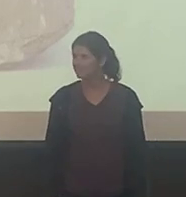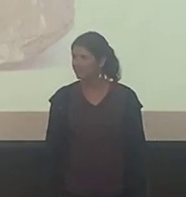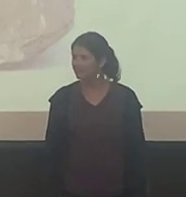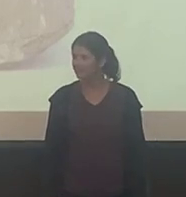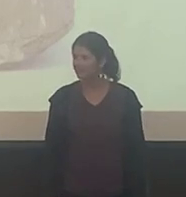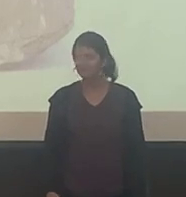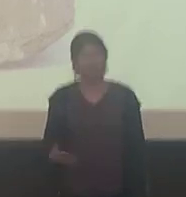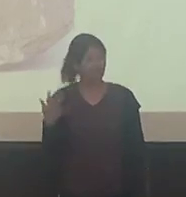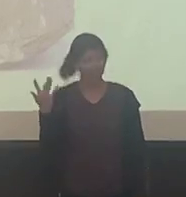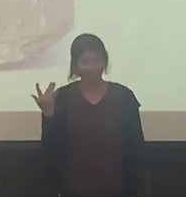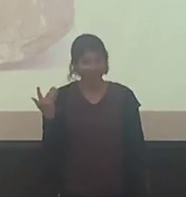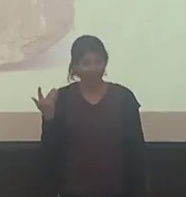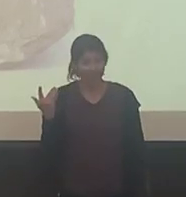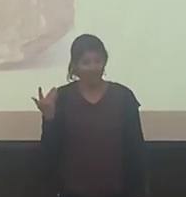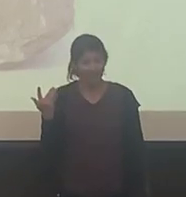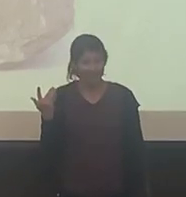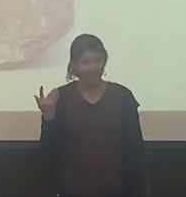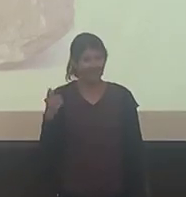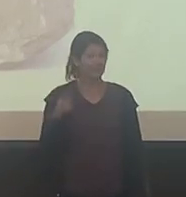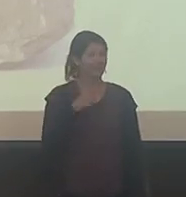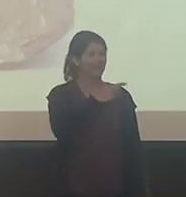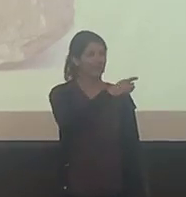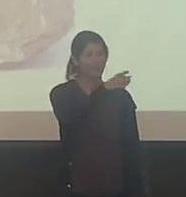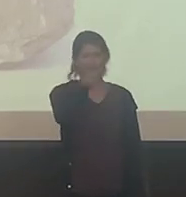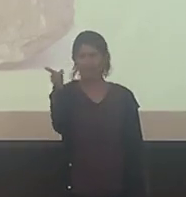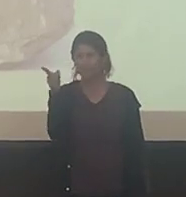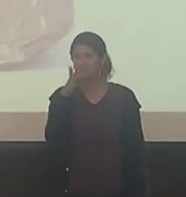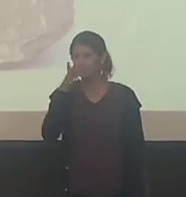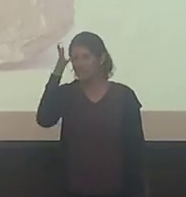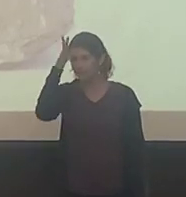because you as the parents you're the rock of the process right you're the one